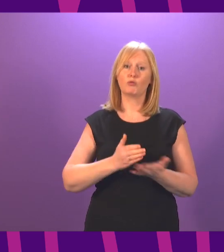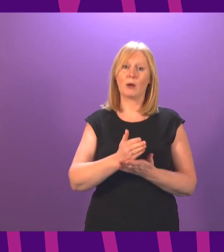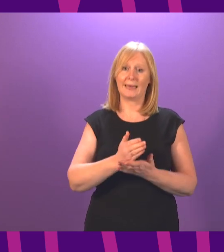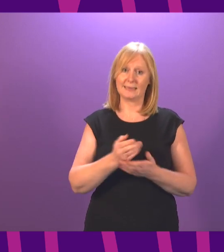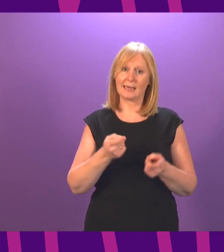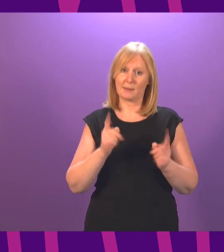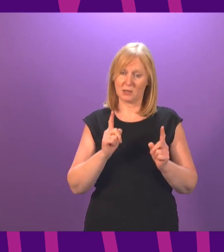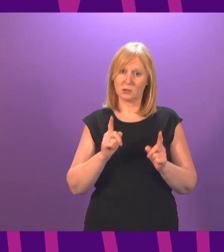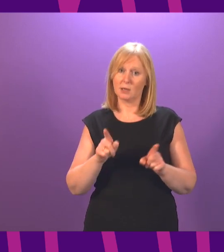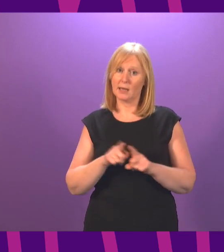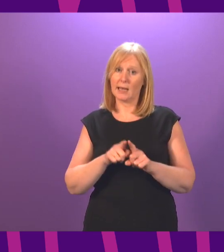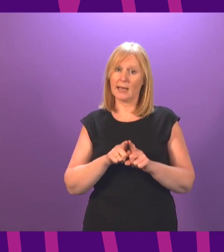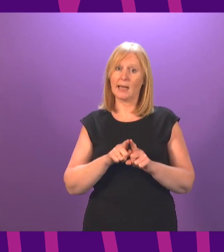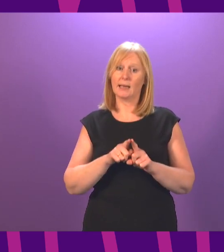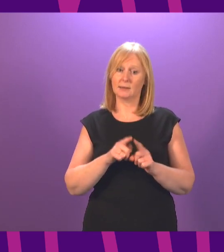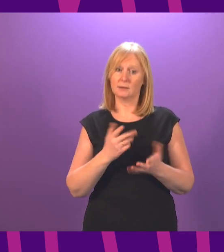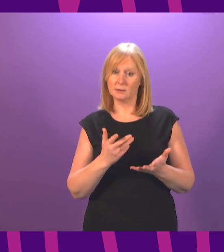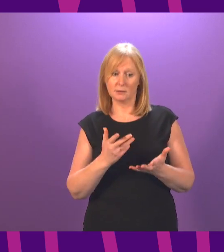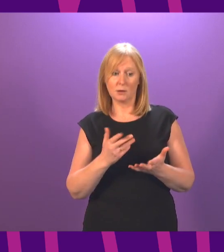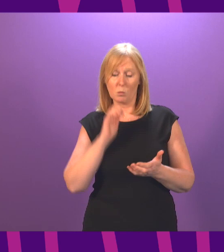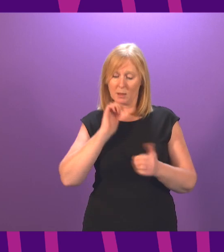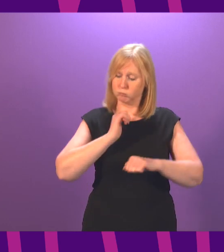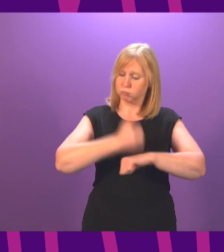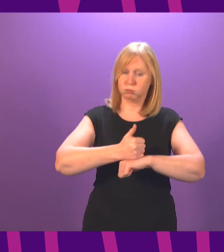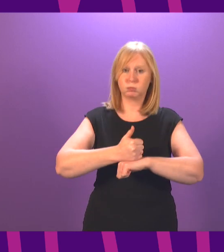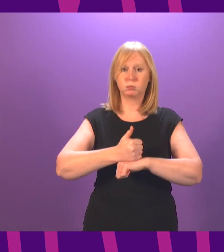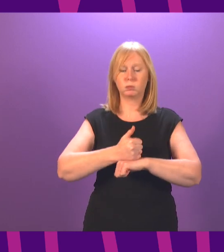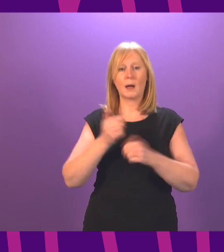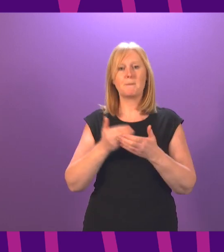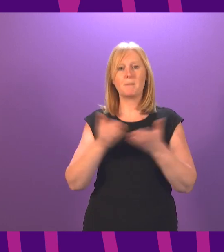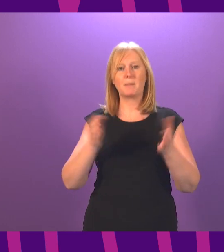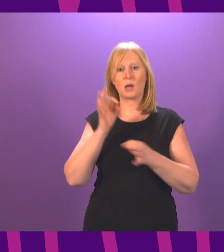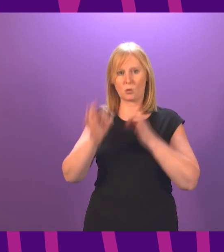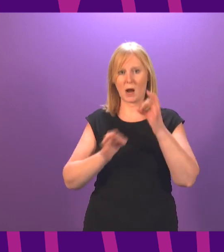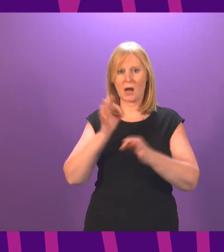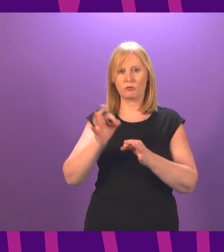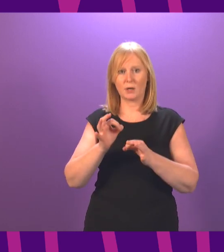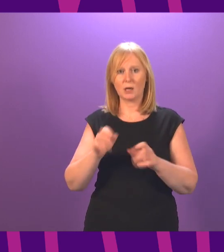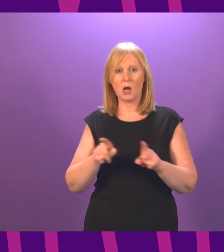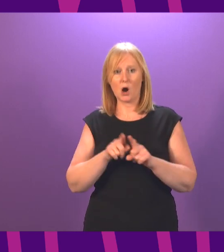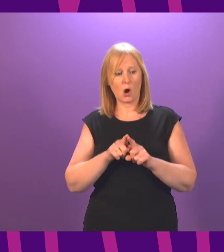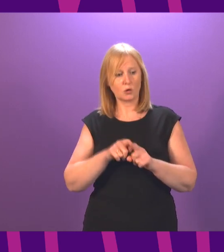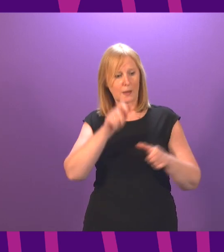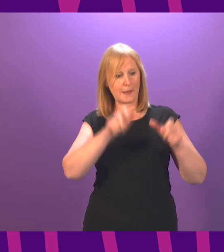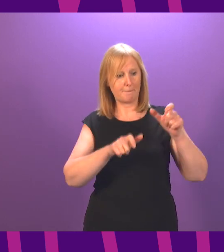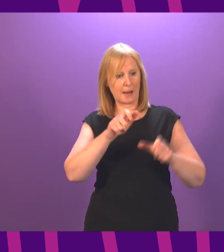up the long-awaited public inquiry and listen to the voices of people such as Angela, so